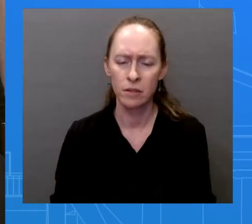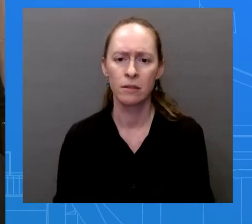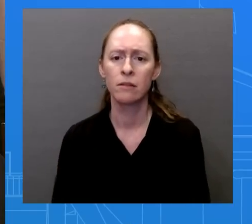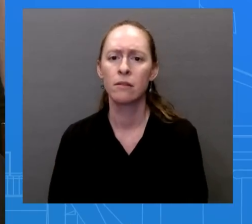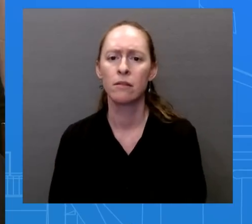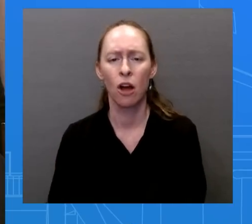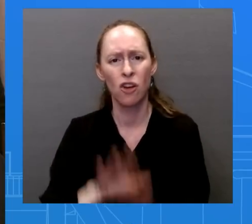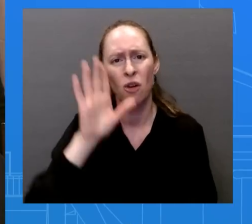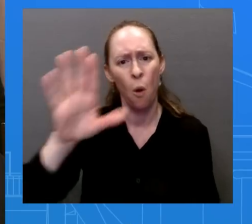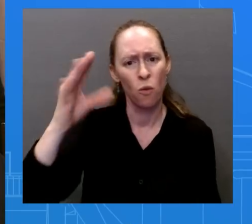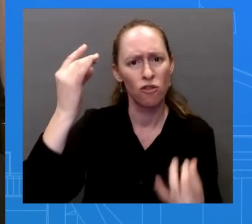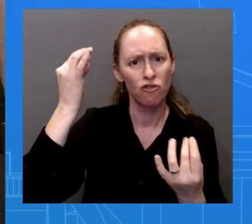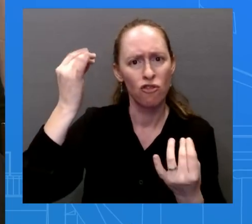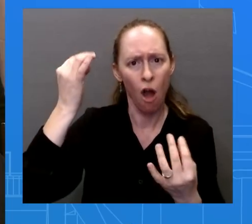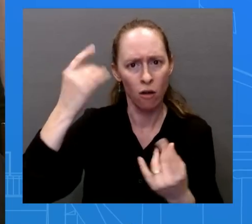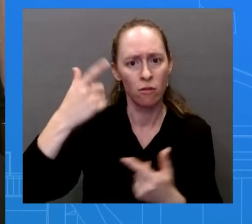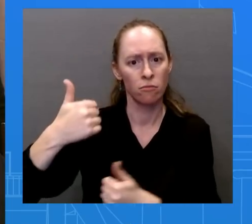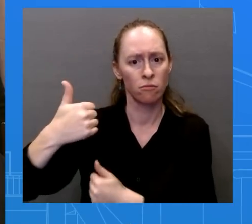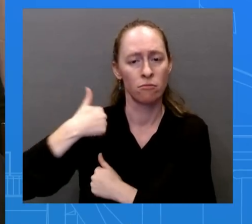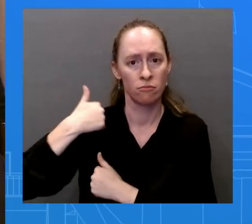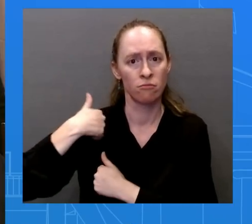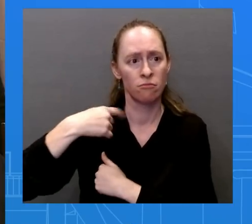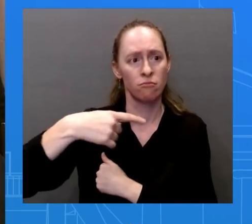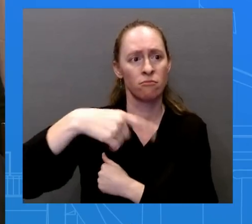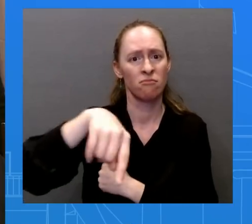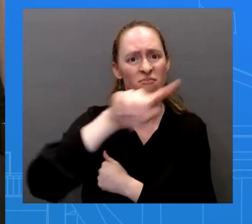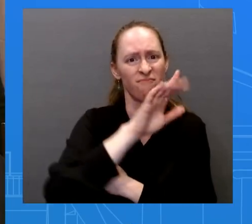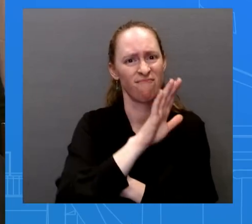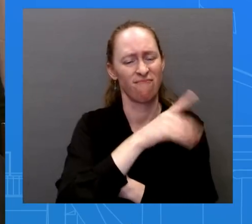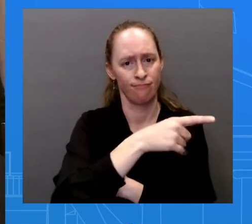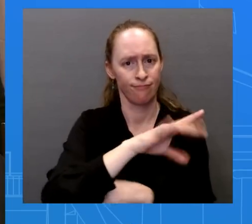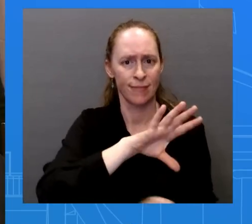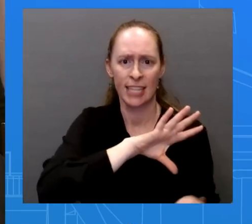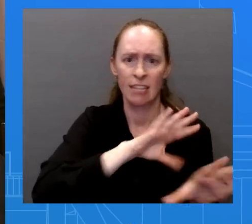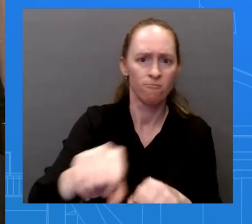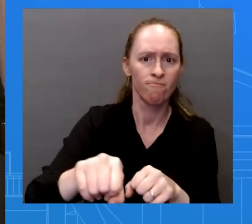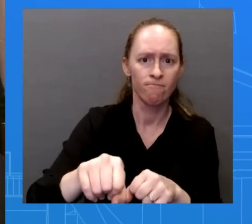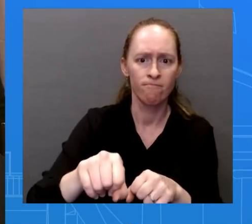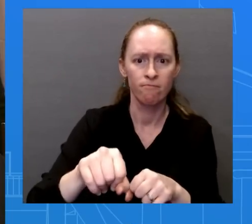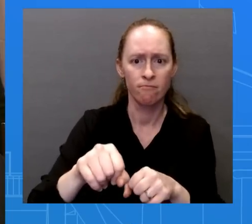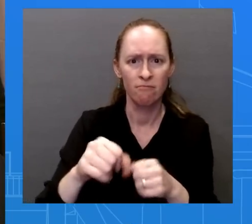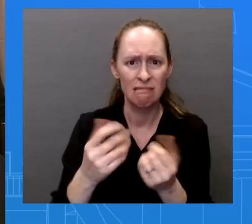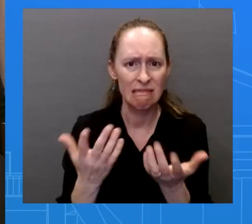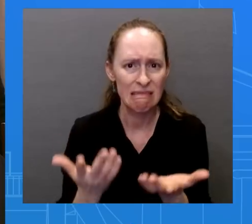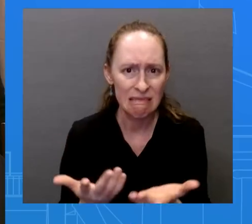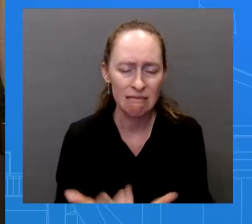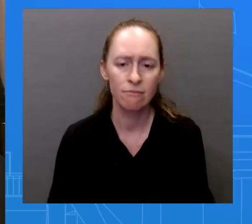before a multilateral force could be put together. So what is the President willing to do?